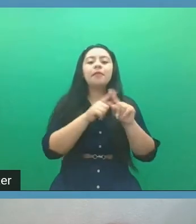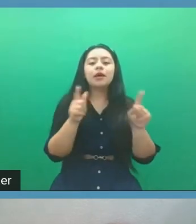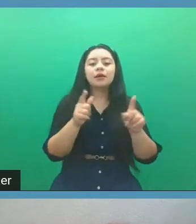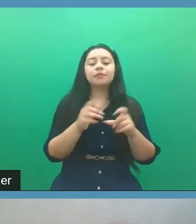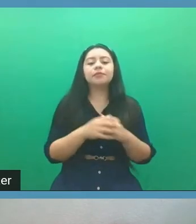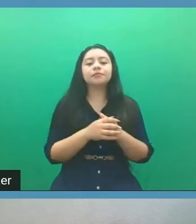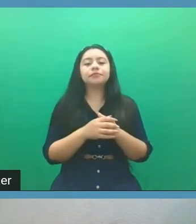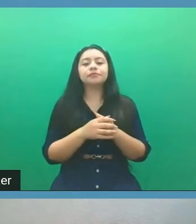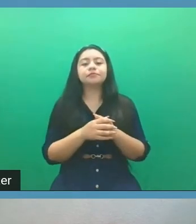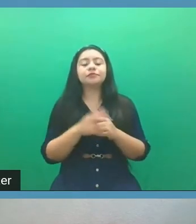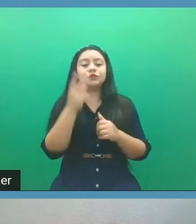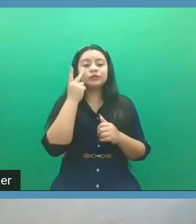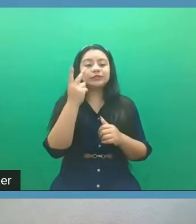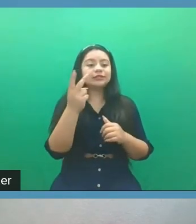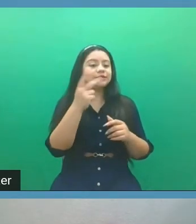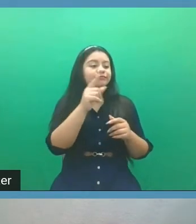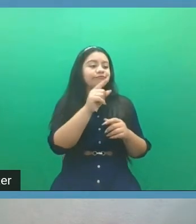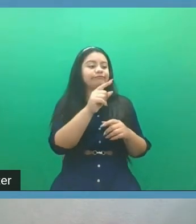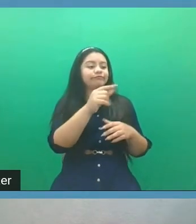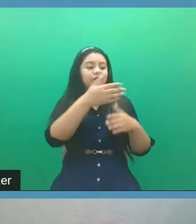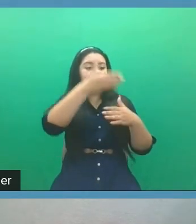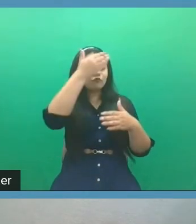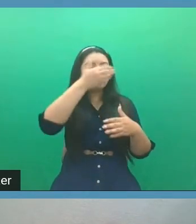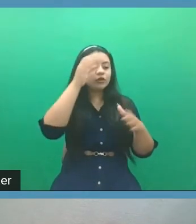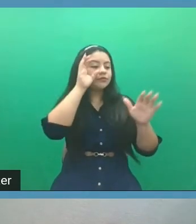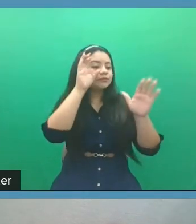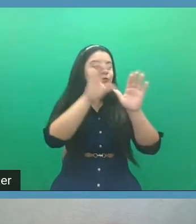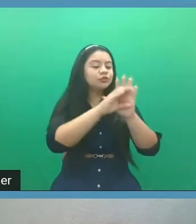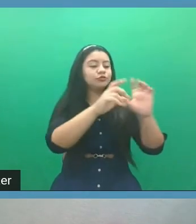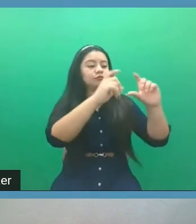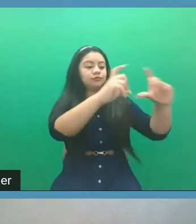got the front shot, you've got the different lighting perhaps, orientation, that sort of thing.